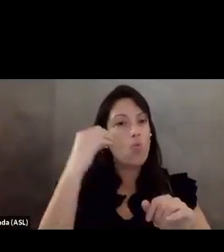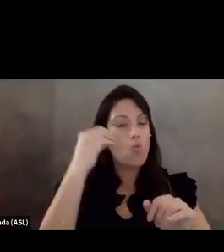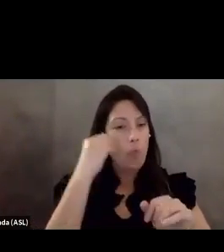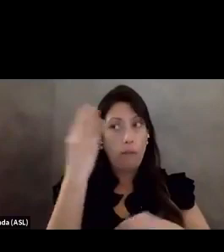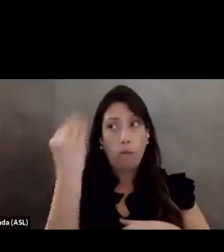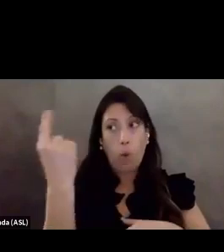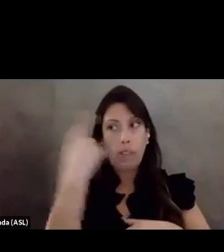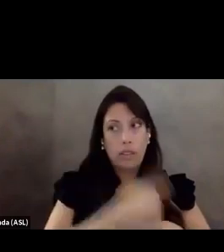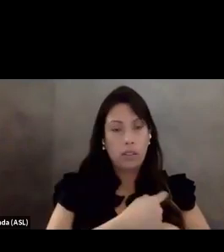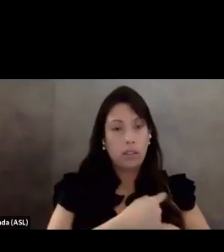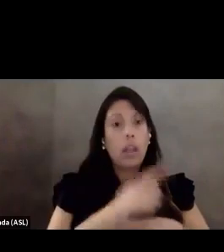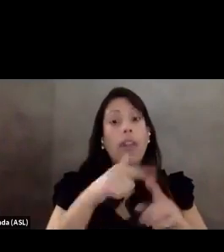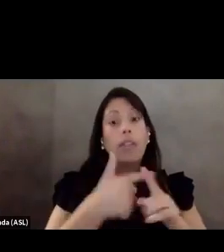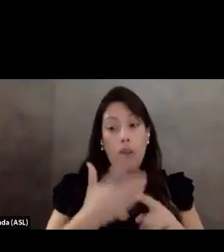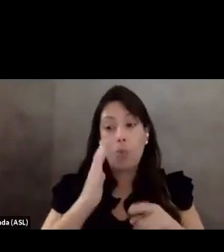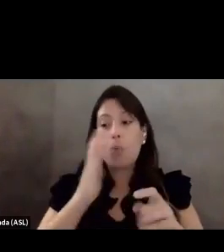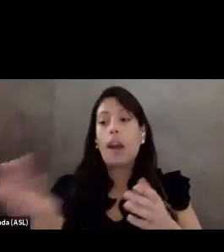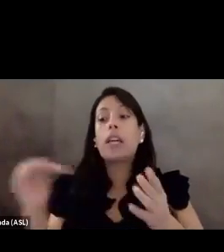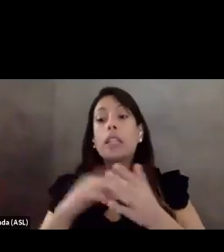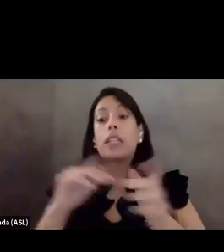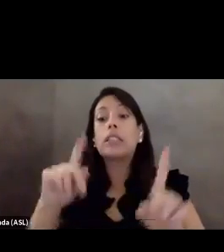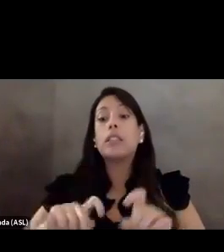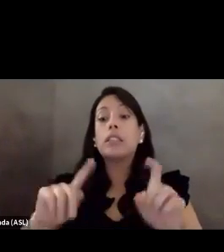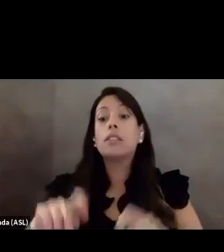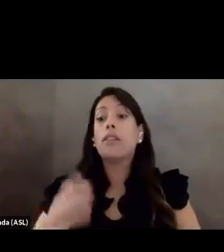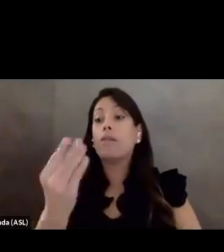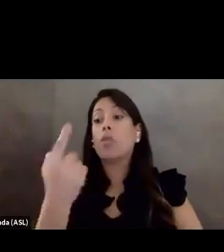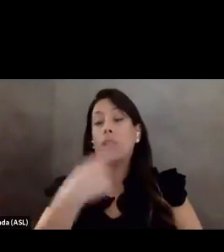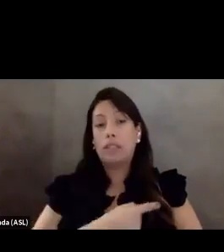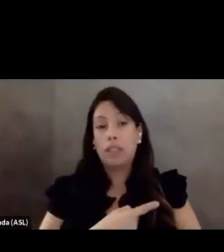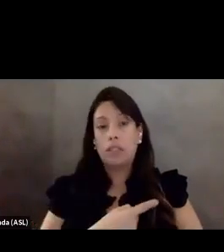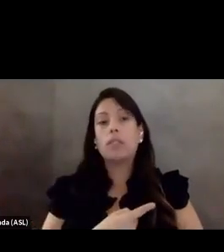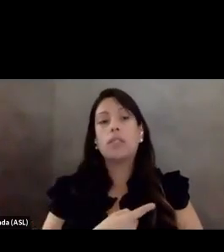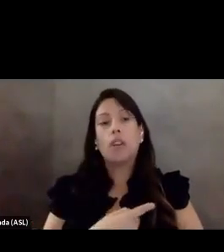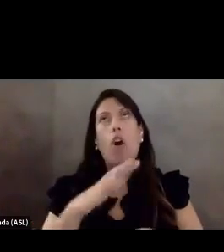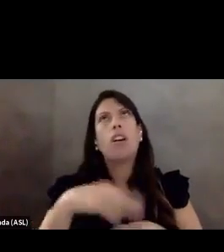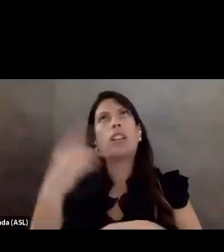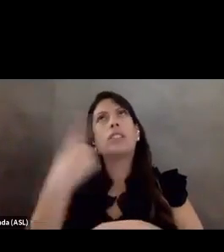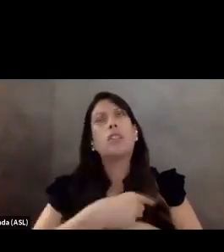tested at the end of that quarantine period around day 12. And then we follow up with these